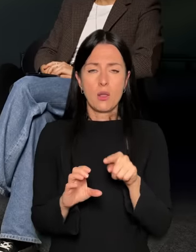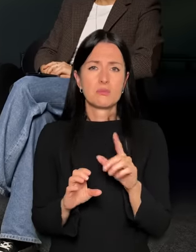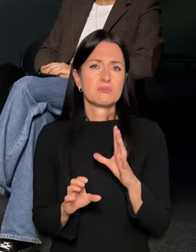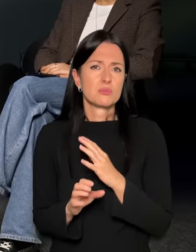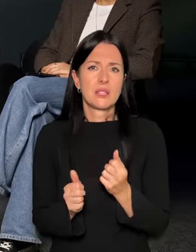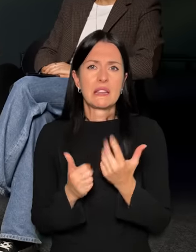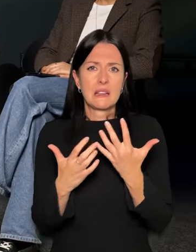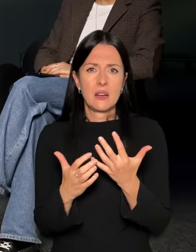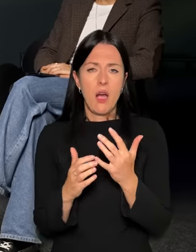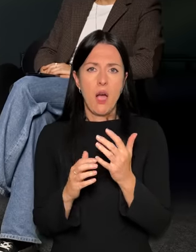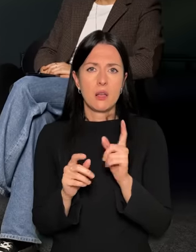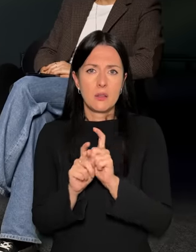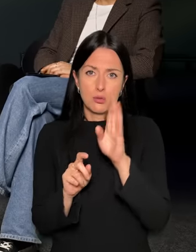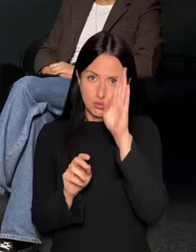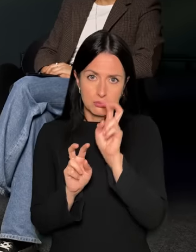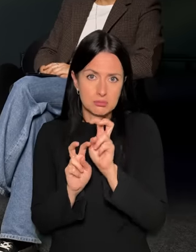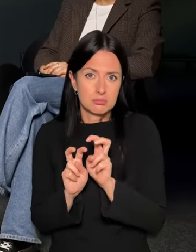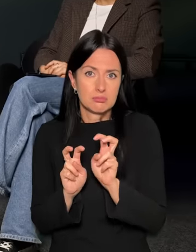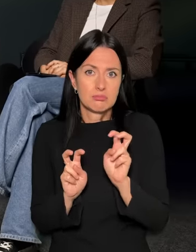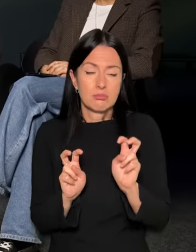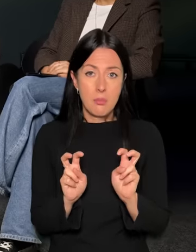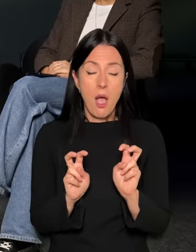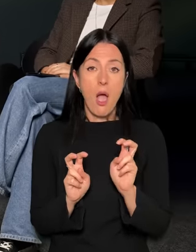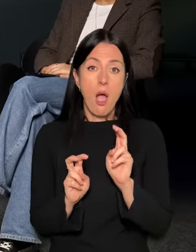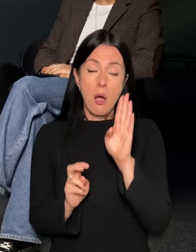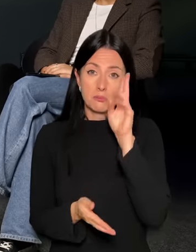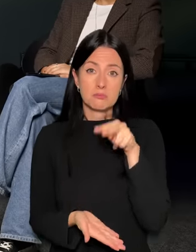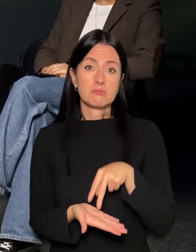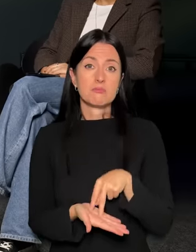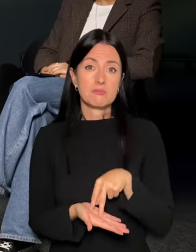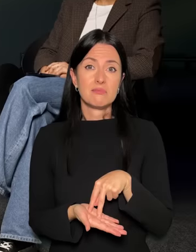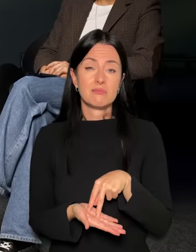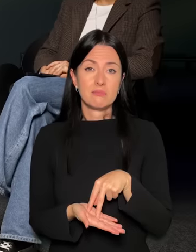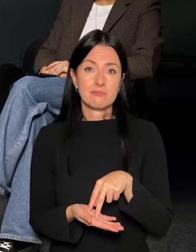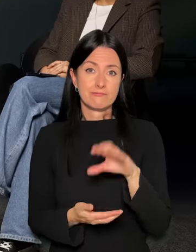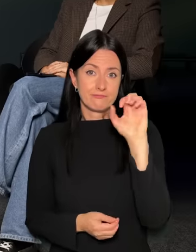there were several men sitting in a row, and he was standing, holding